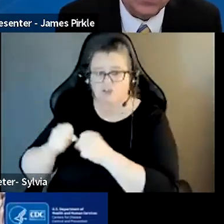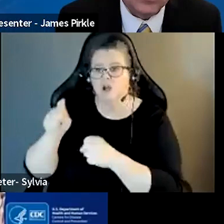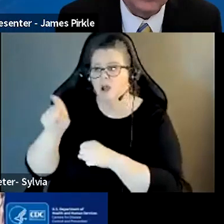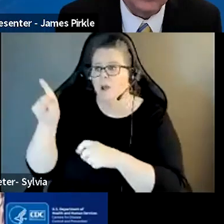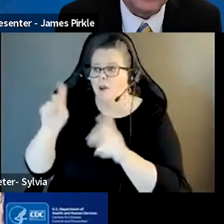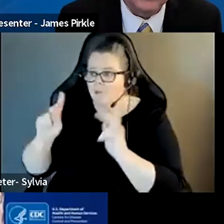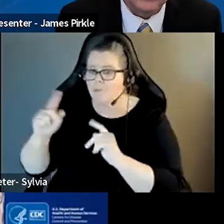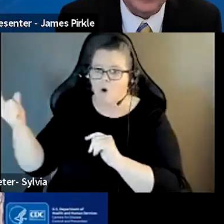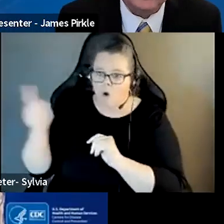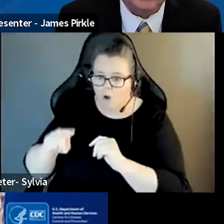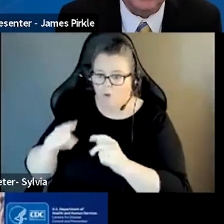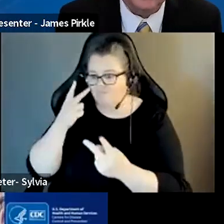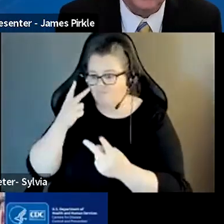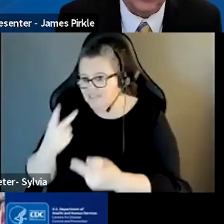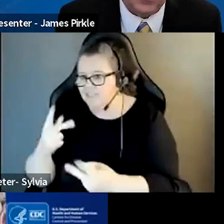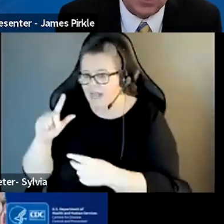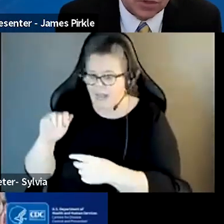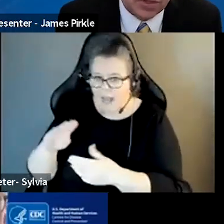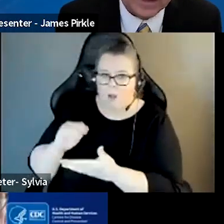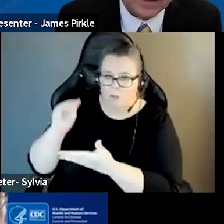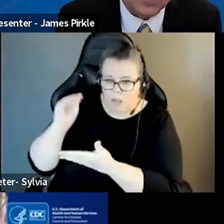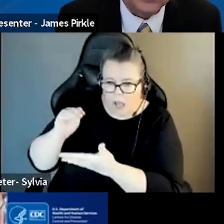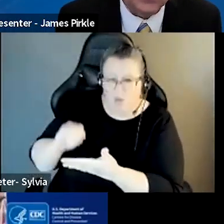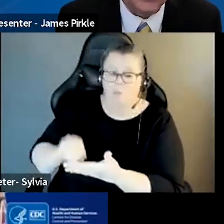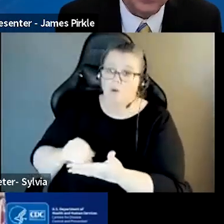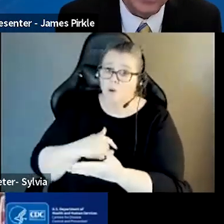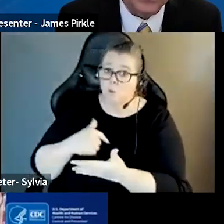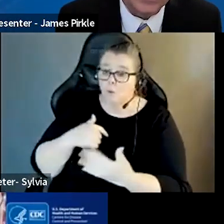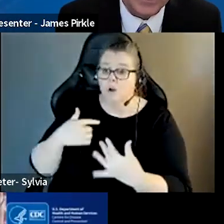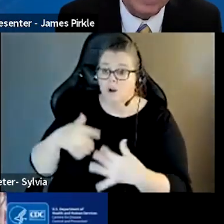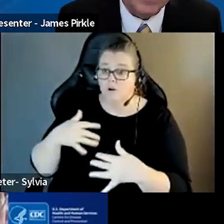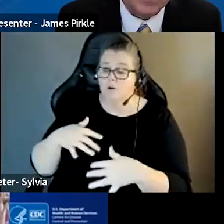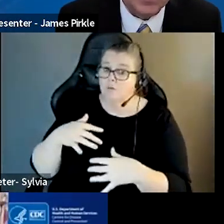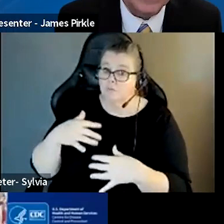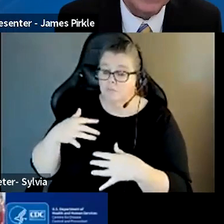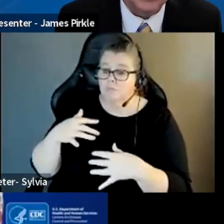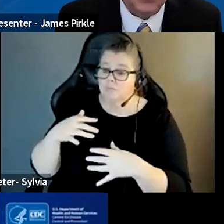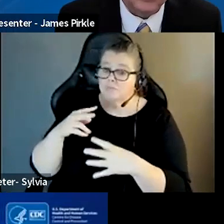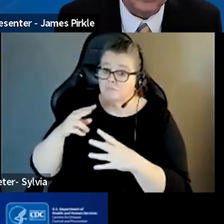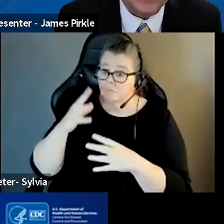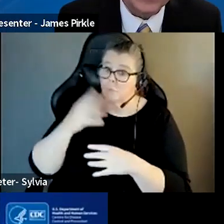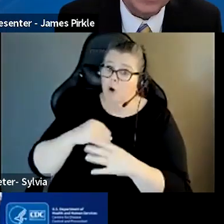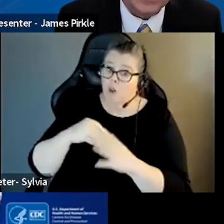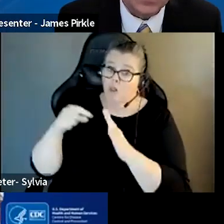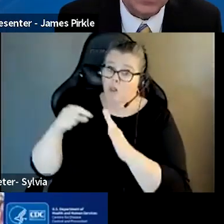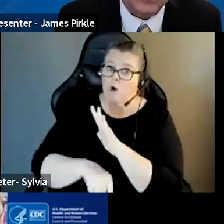So we're actually pretty thorough on that in terms of what the plan would have. But I can give you more information if we talk offline.